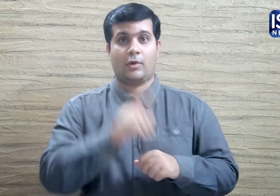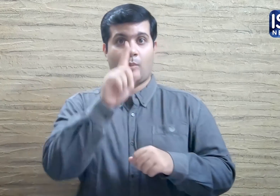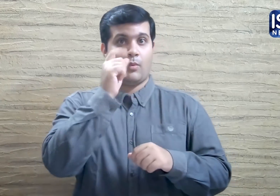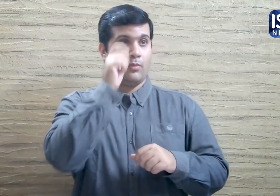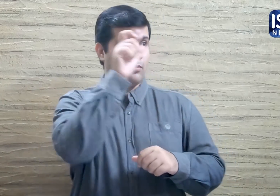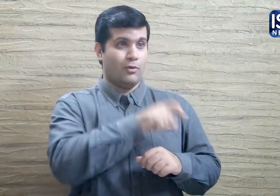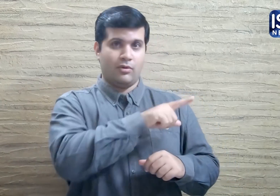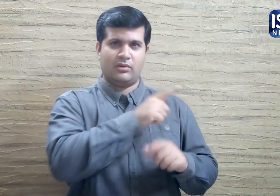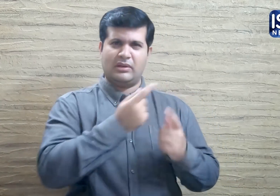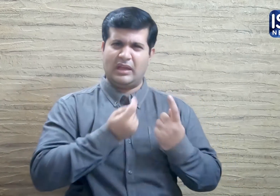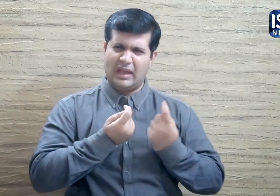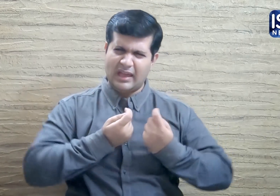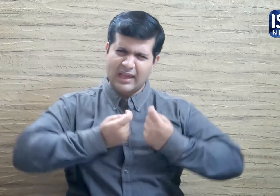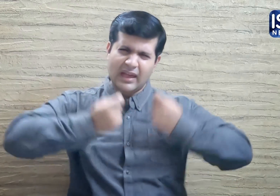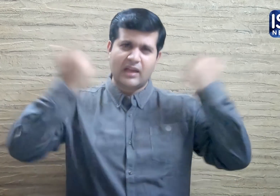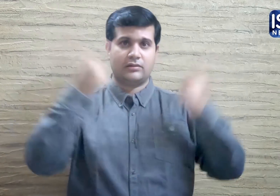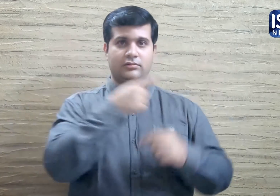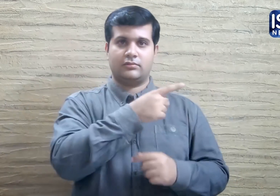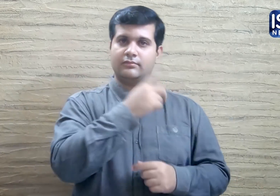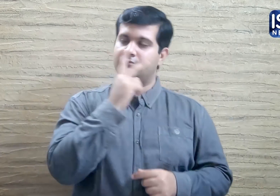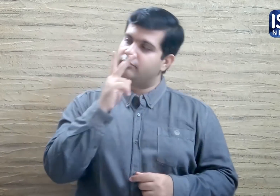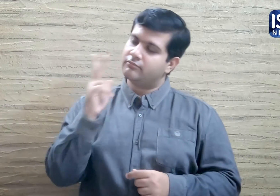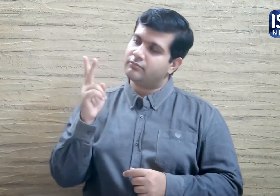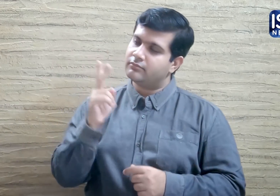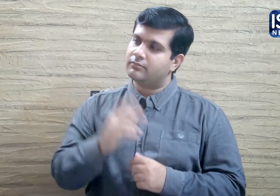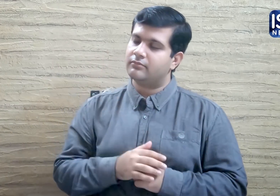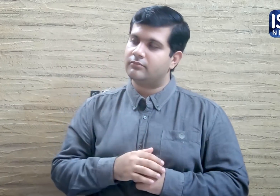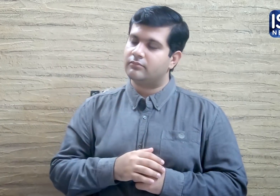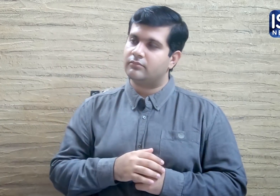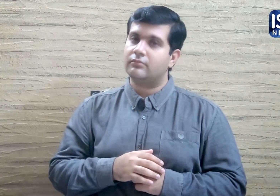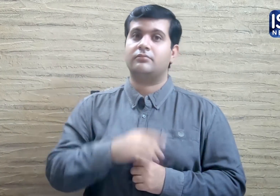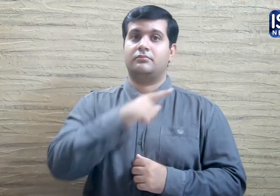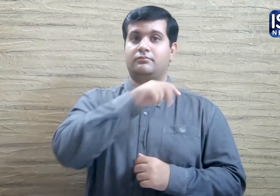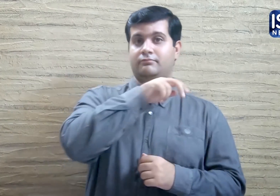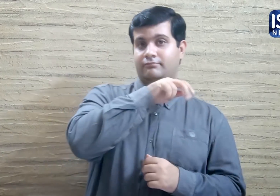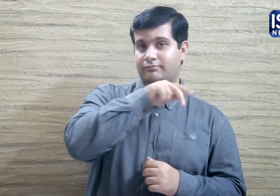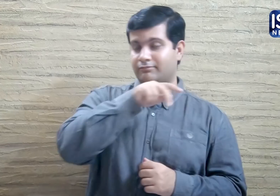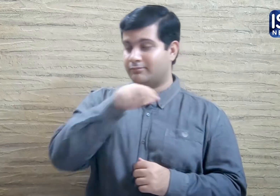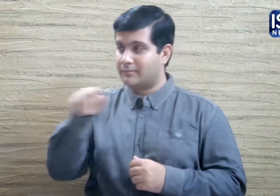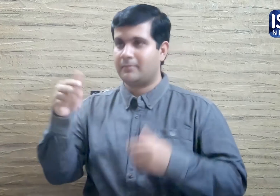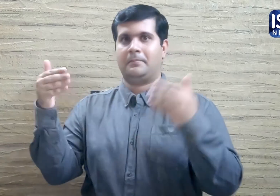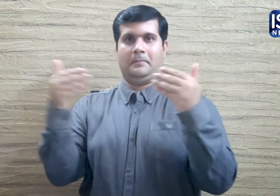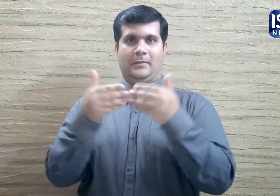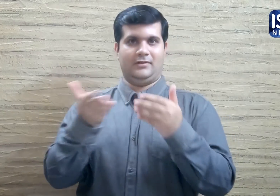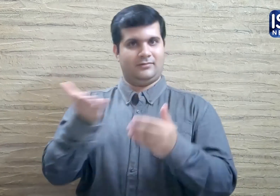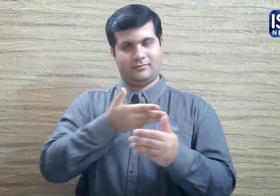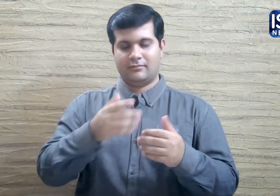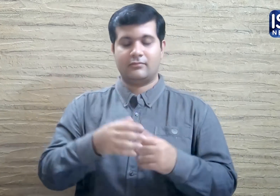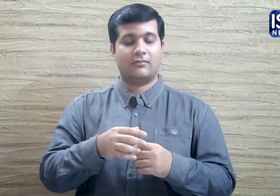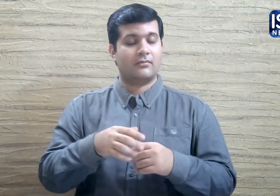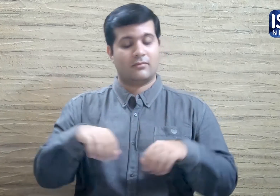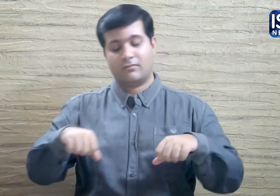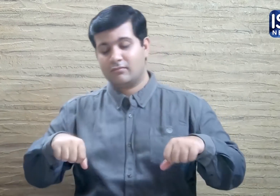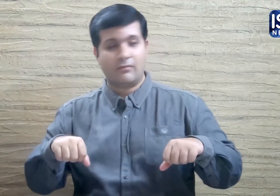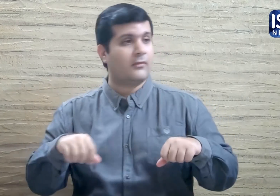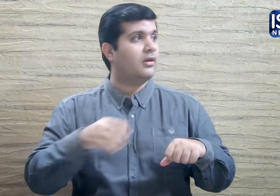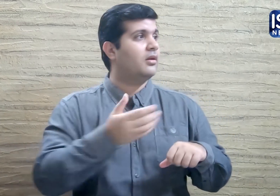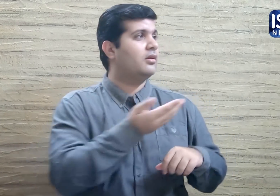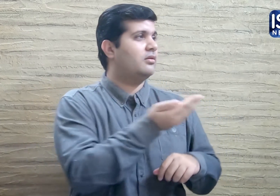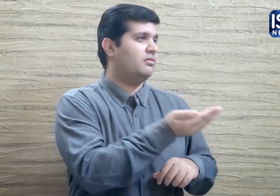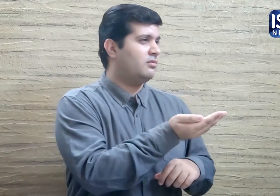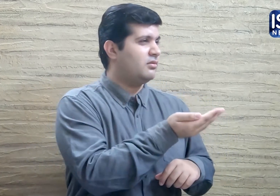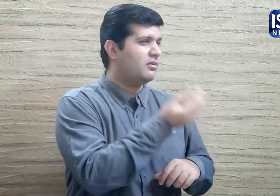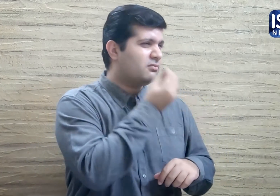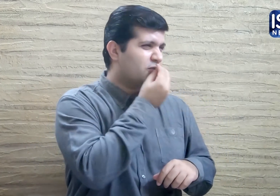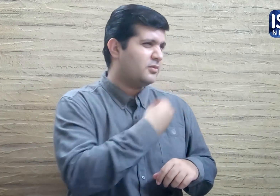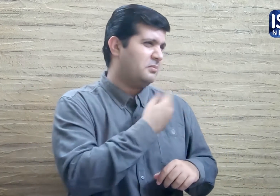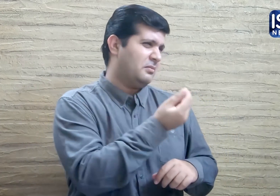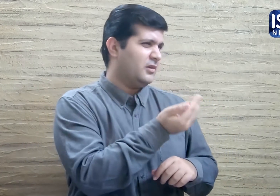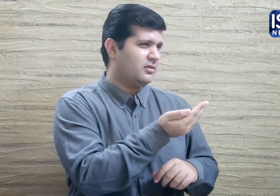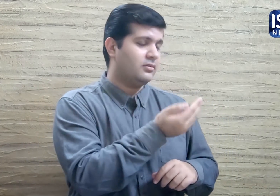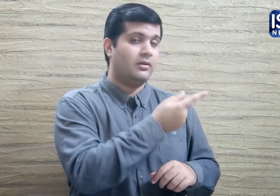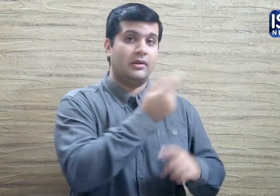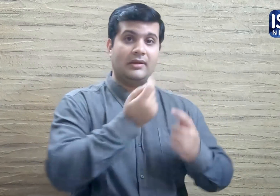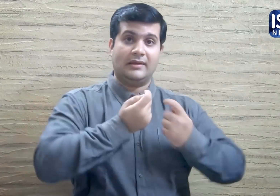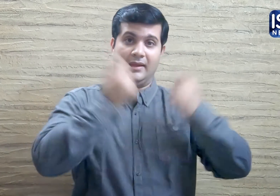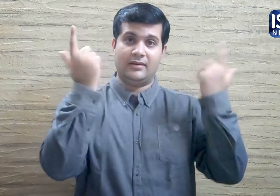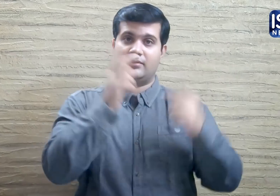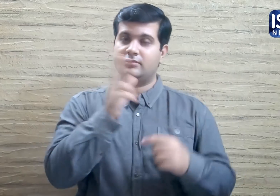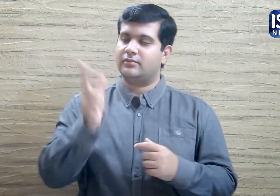On the way, they met a rich merchant and they begged him for food and money.